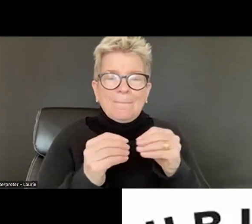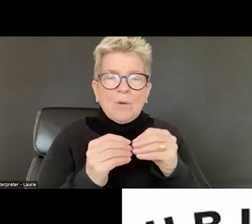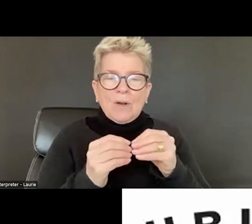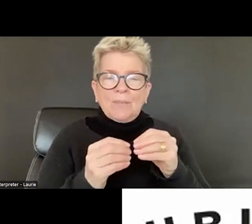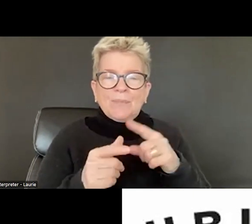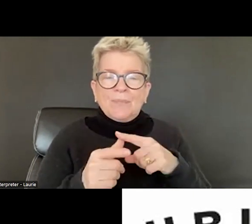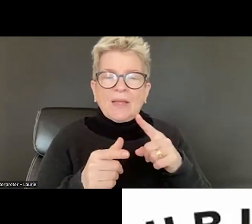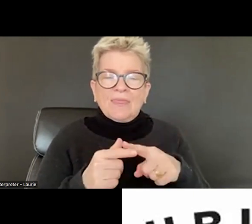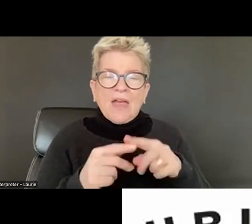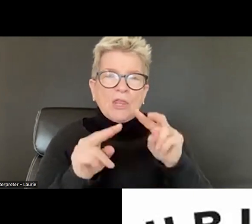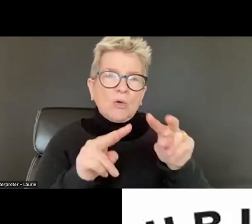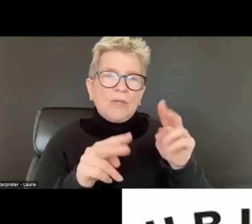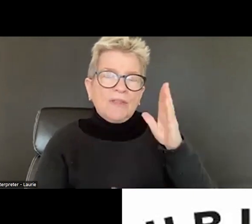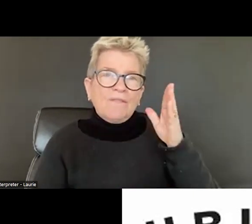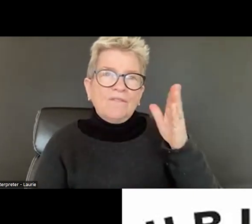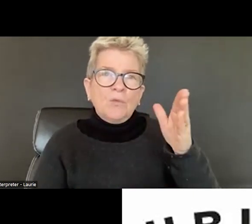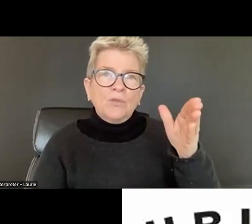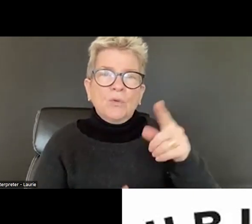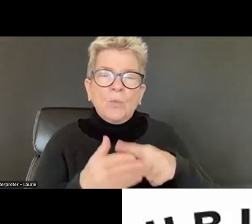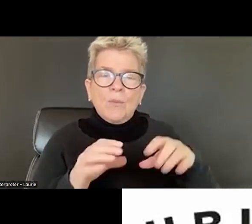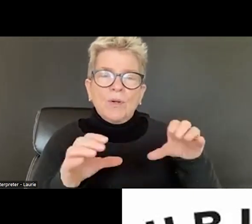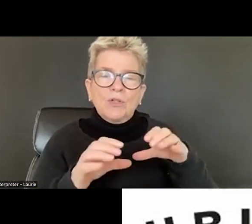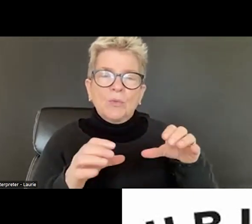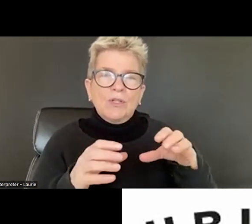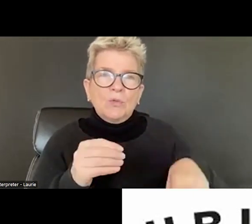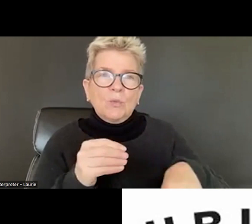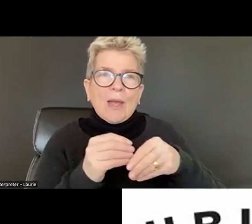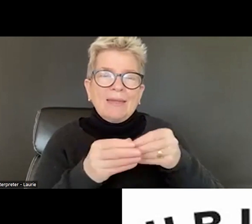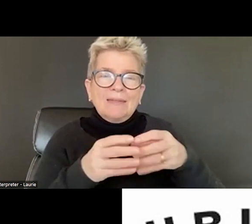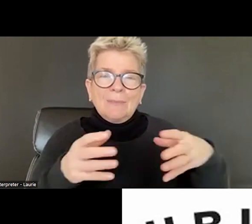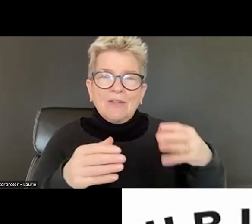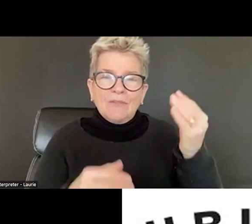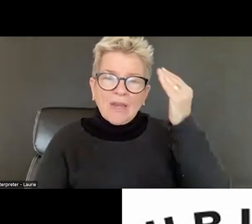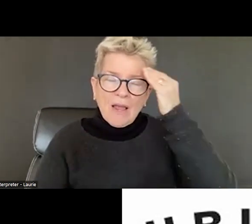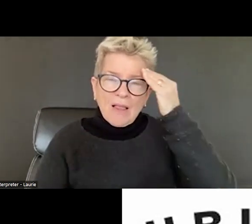towards our future what we'll do for expansion and knowledge and that's really around our financial